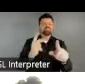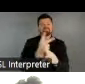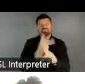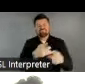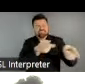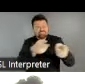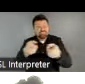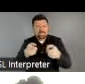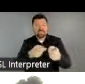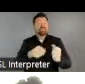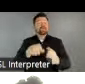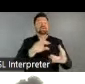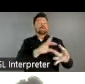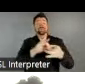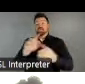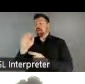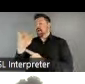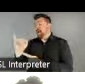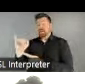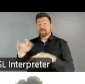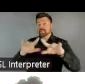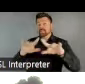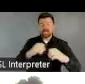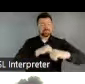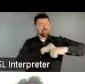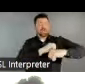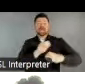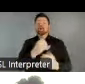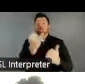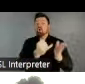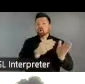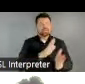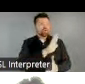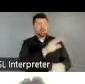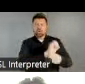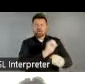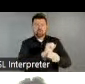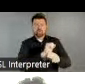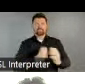intelligence while striving to protect artists and their original work. We're experiencing a